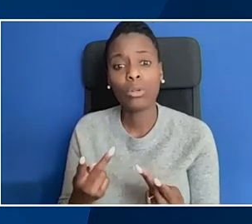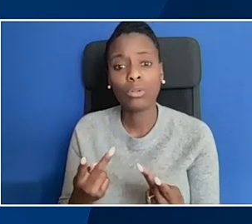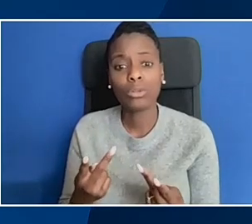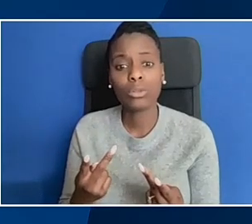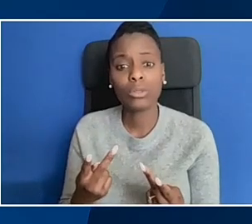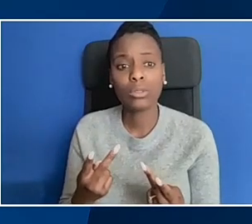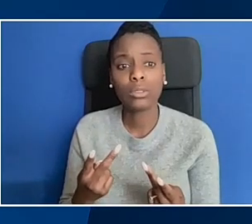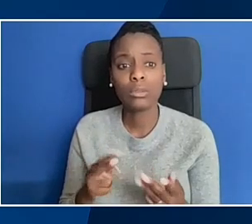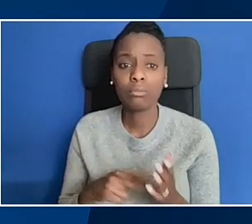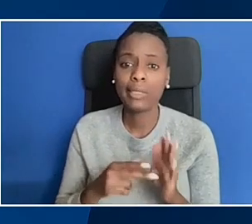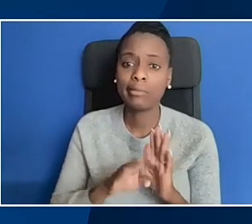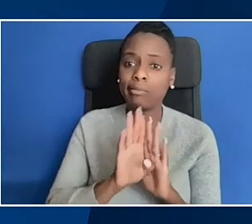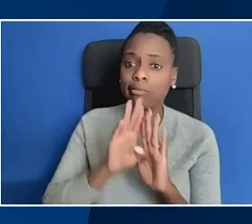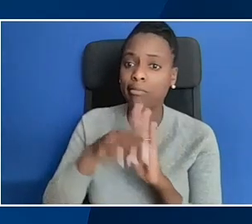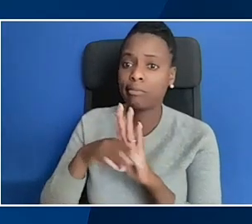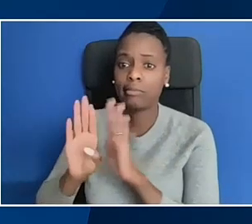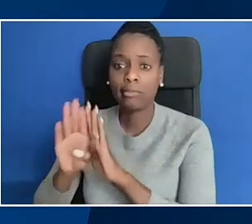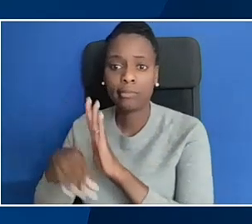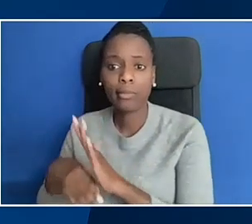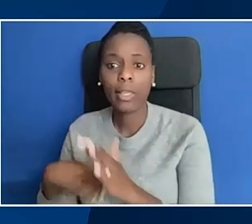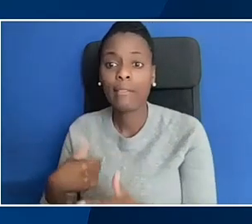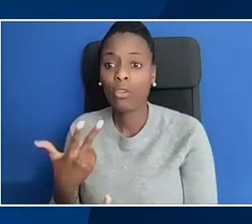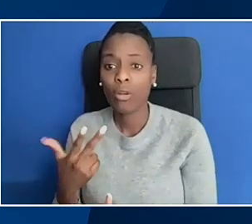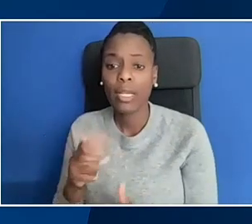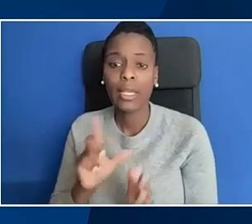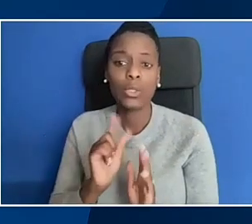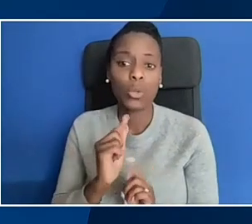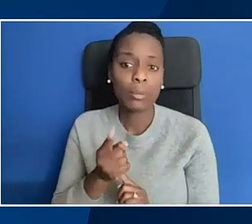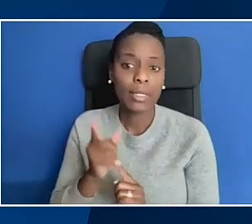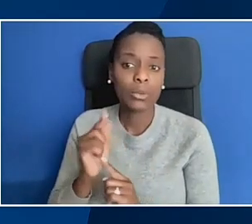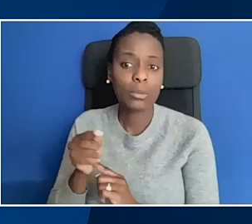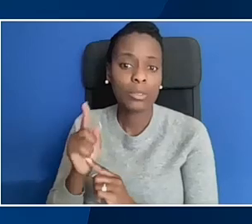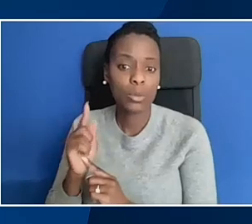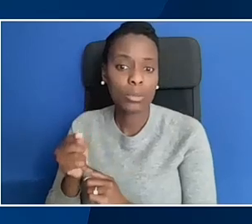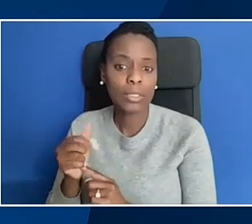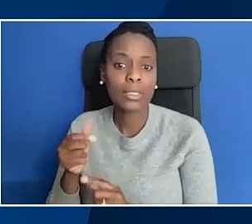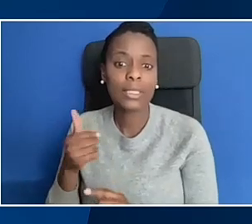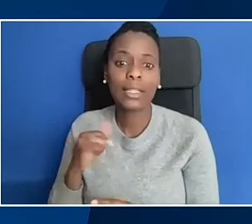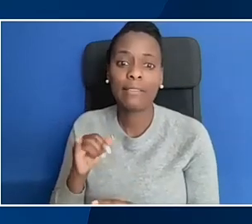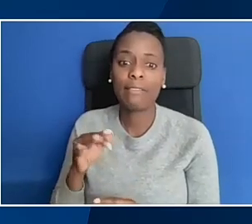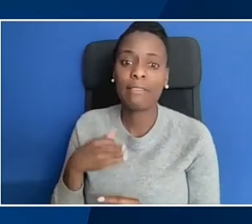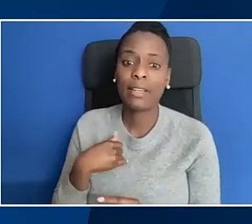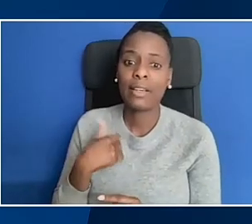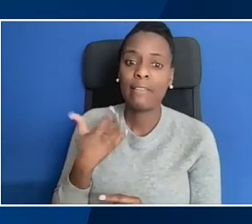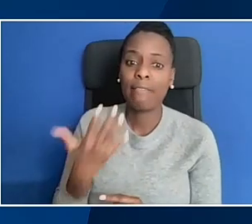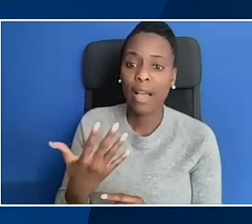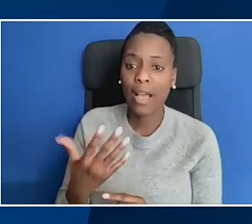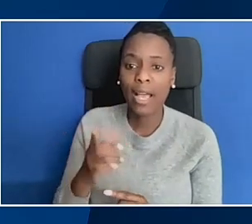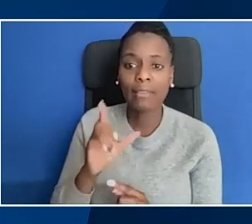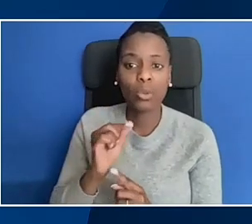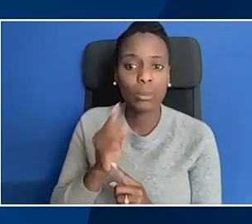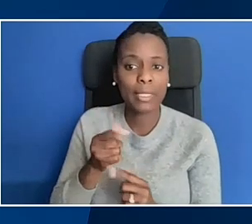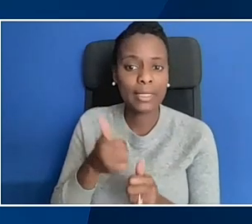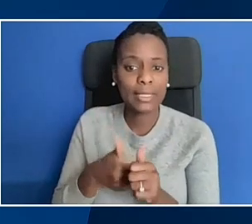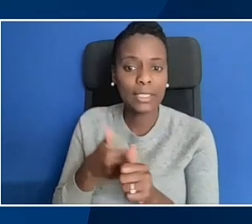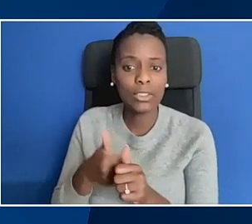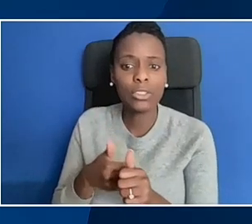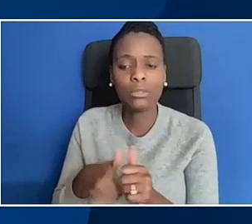minutes. If it's three proposals, you have 20 minutes. If it's five proposals, you have 10 minutes each. But that's essentially what the deliverable is. But the subcommittee- I